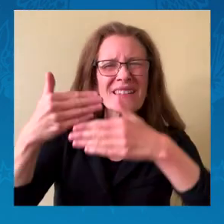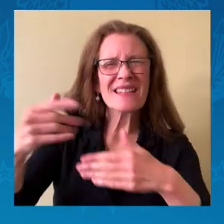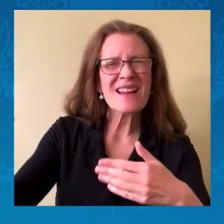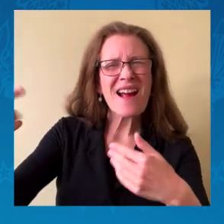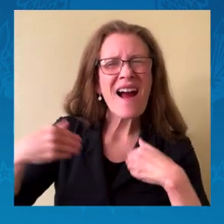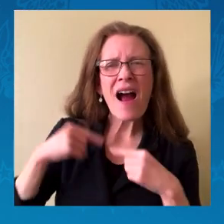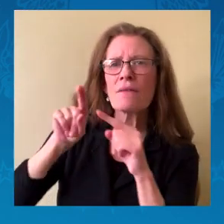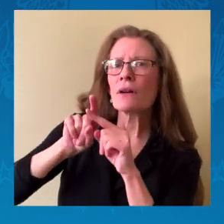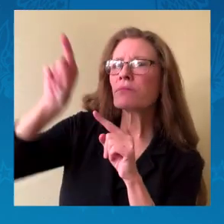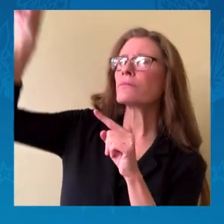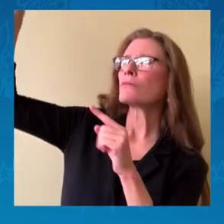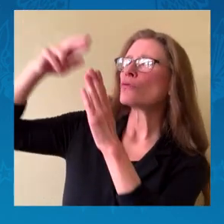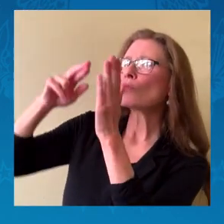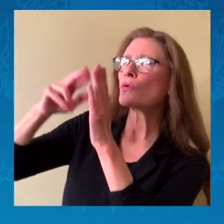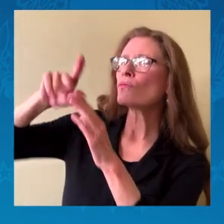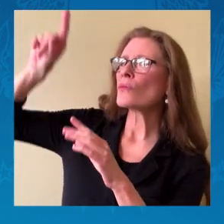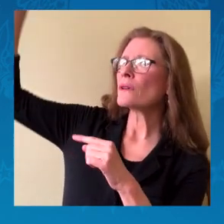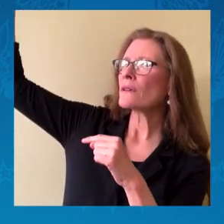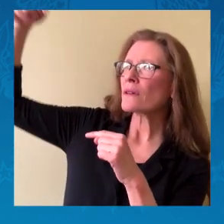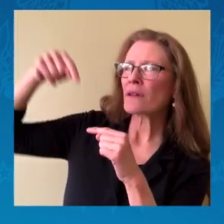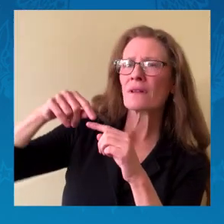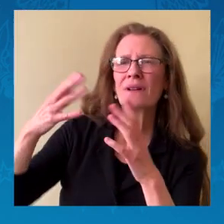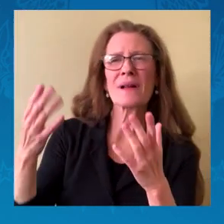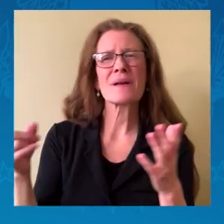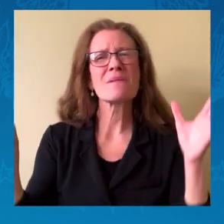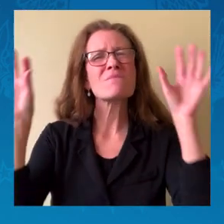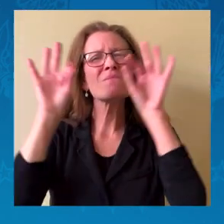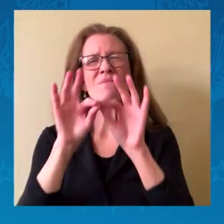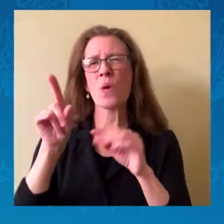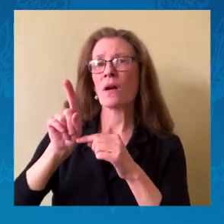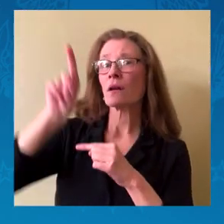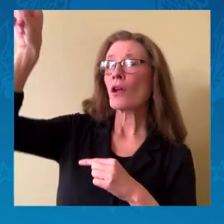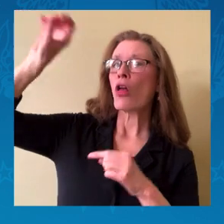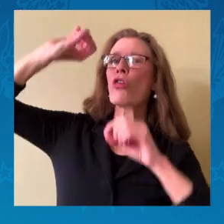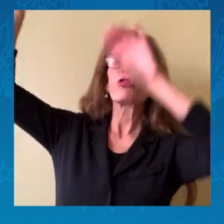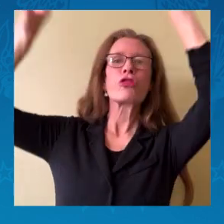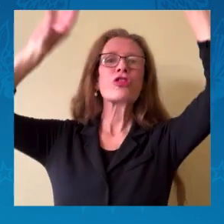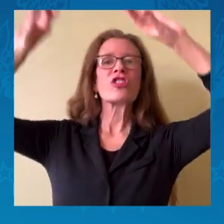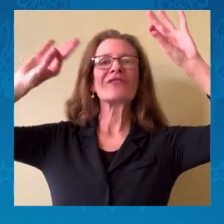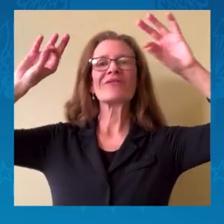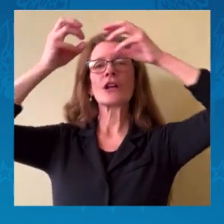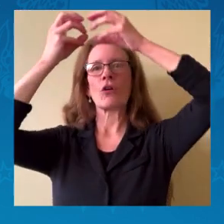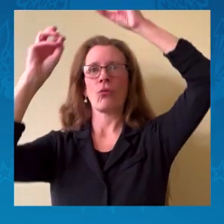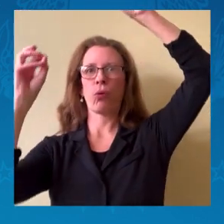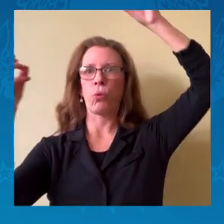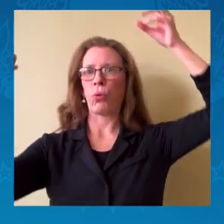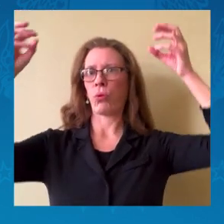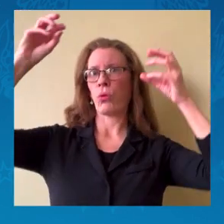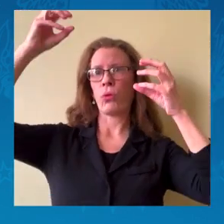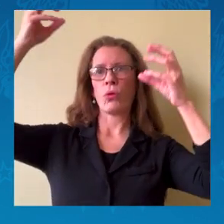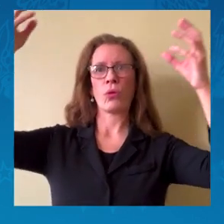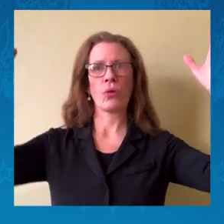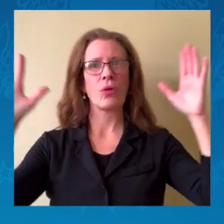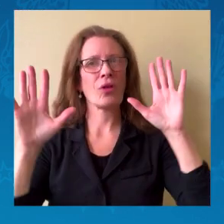to avoid the creation of harmful interference, to maintain safe separation and safe trajectory,